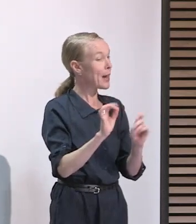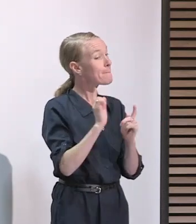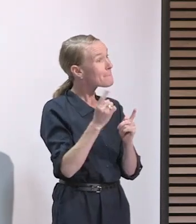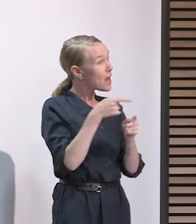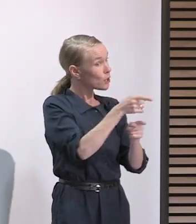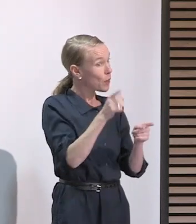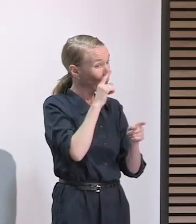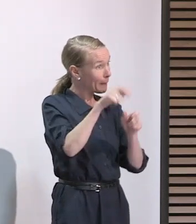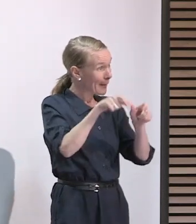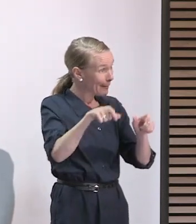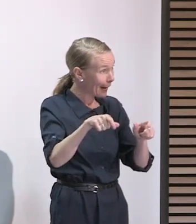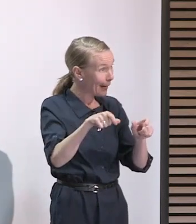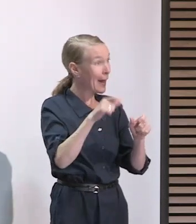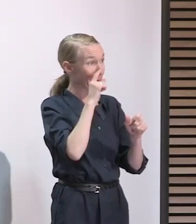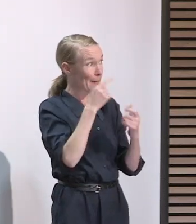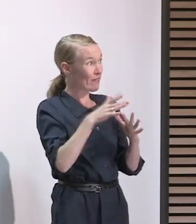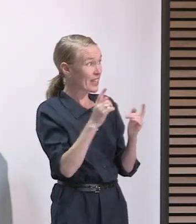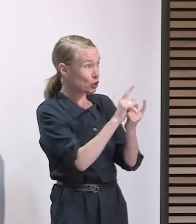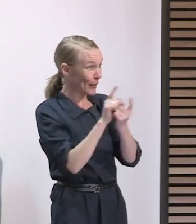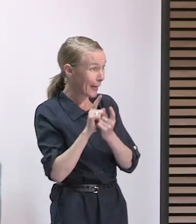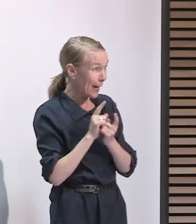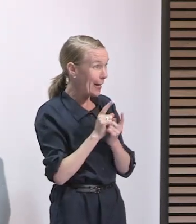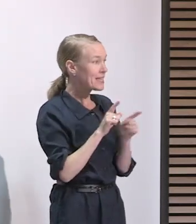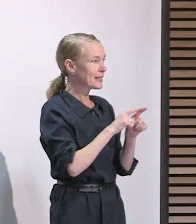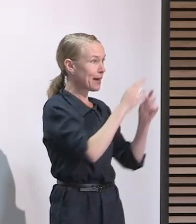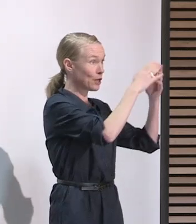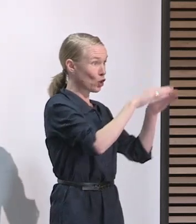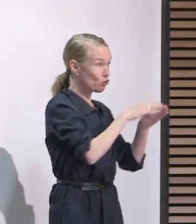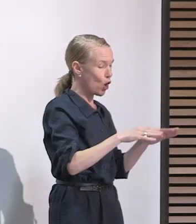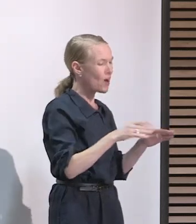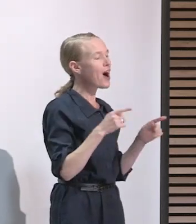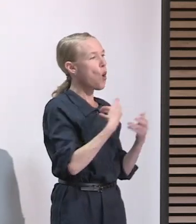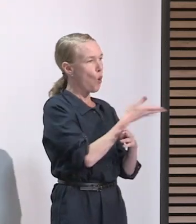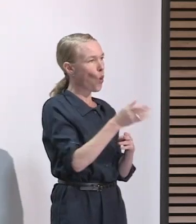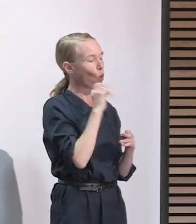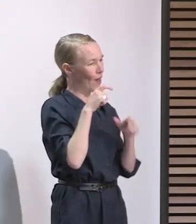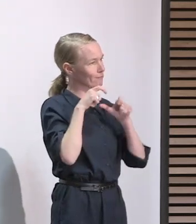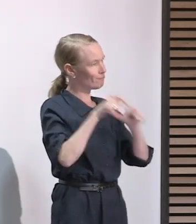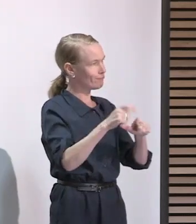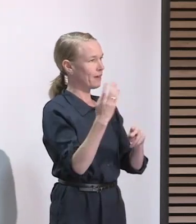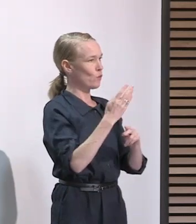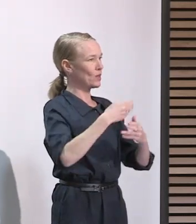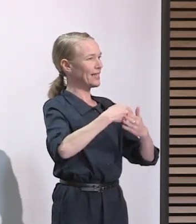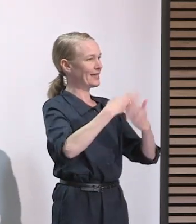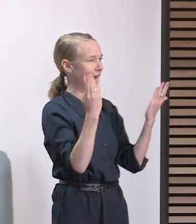staff have been tested and all have returned negative results of COVID-19. However, they and